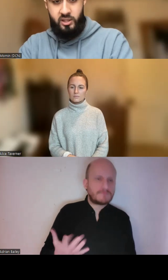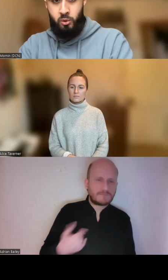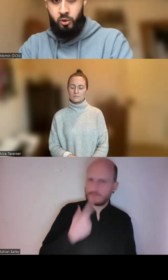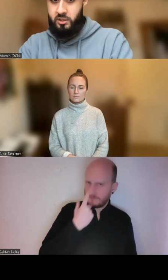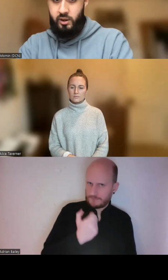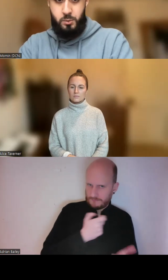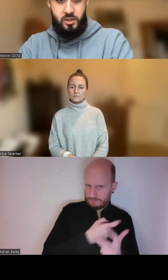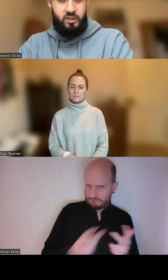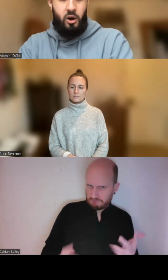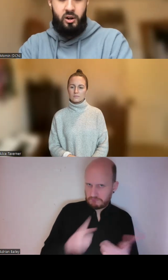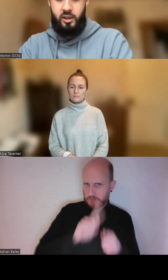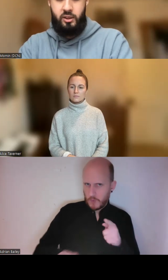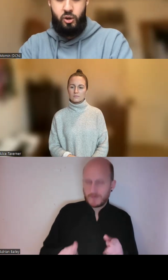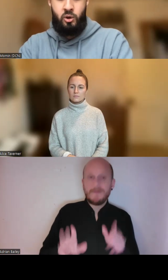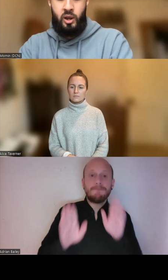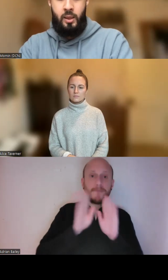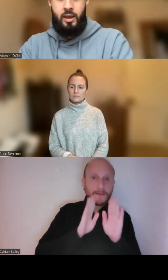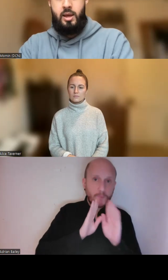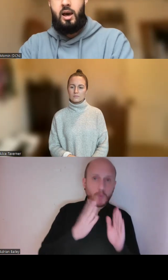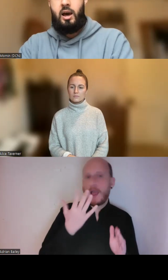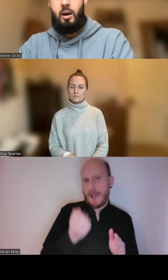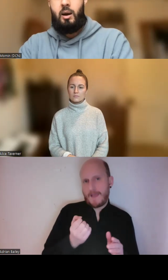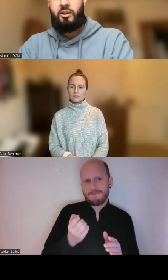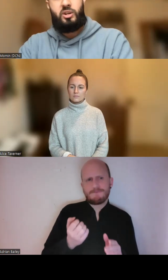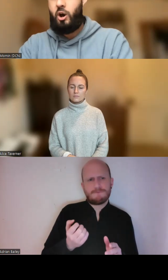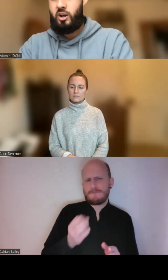Facebook, there's very specific targeting that you can look at and you can target